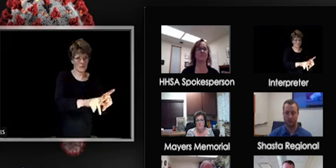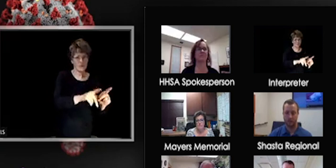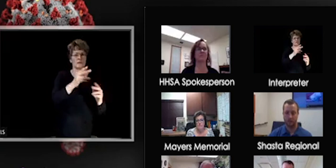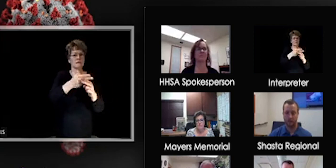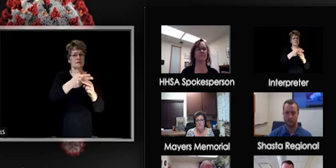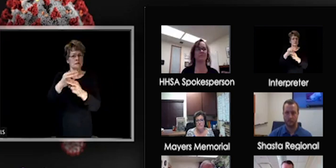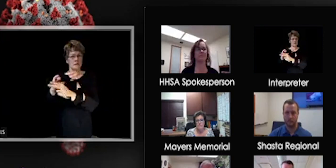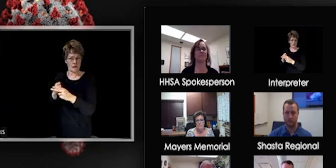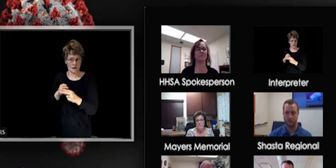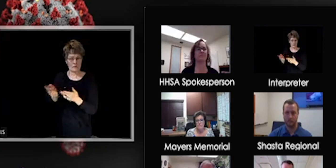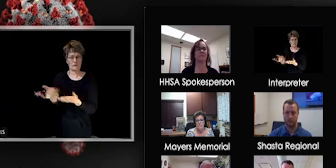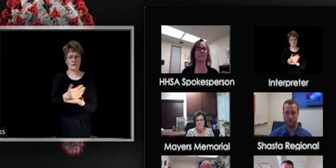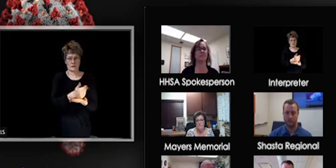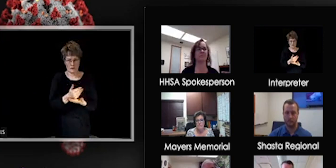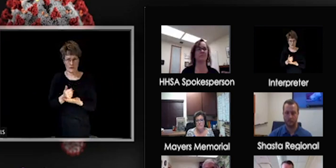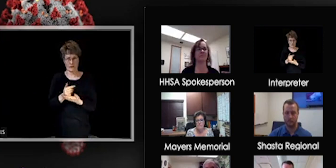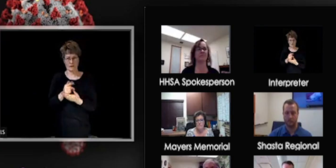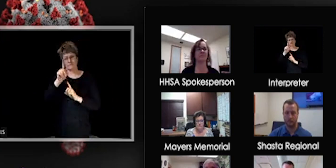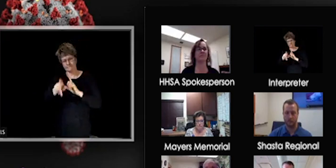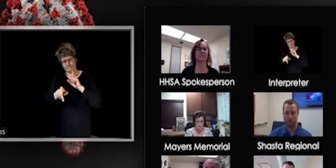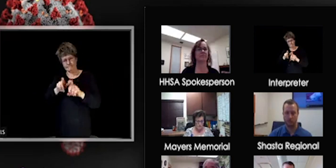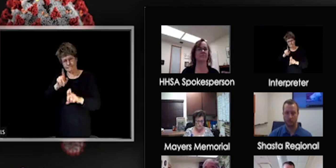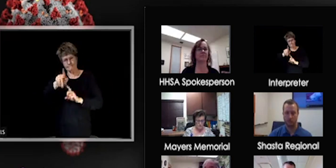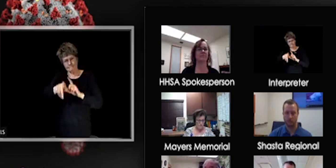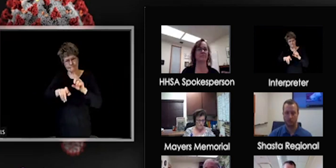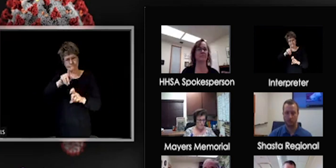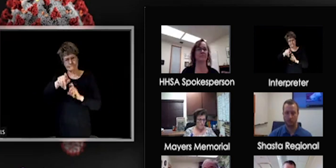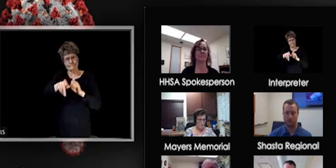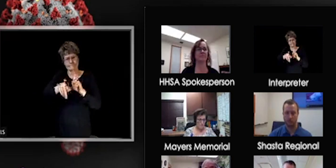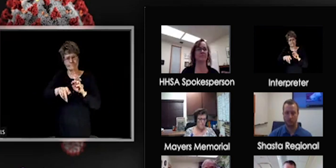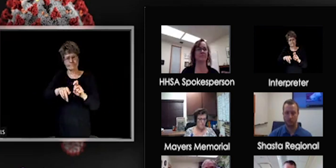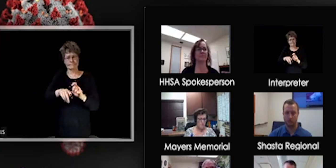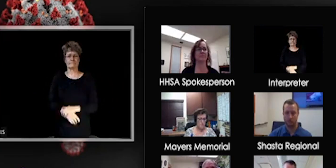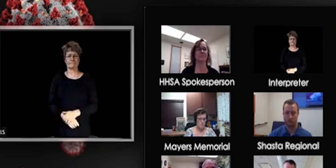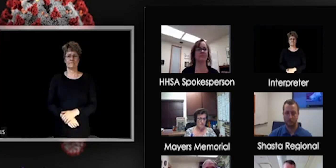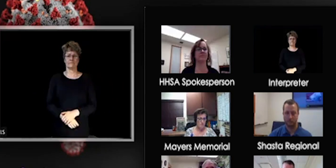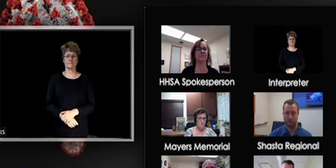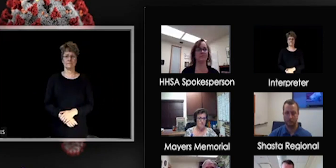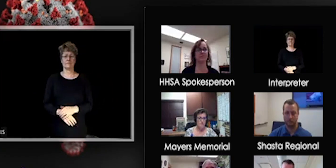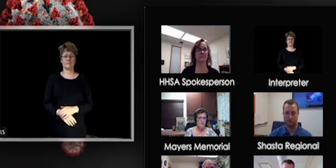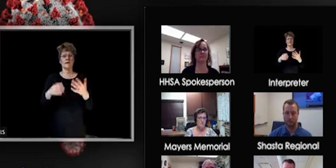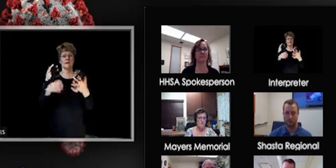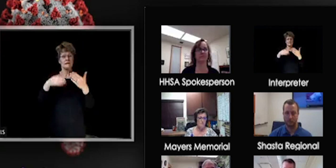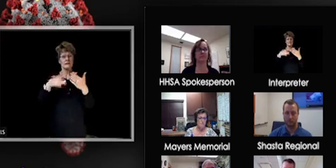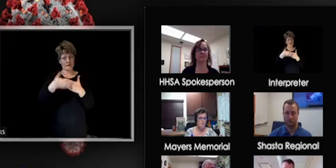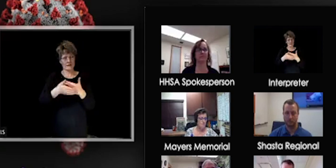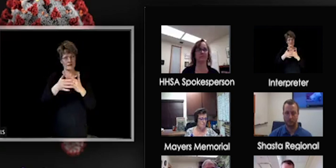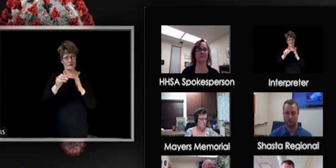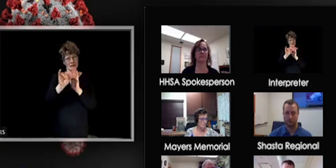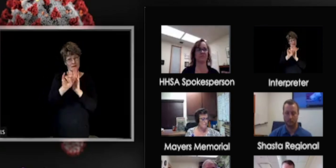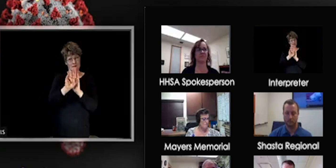of asking all of those questions and identifying where people have been, sometimes we don’t